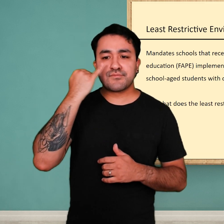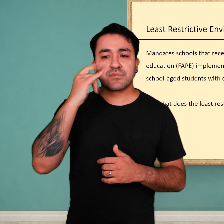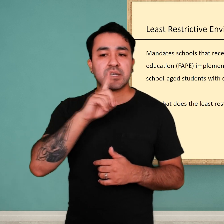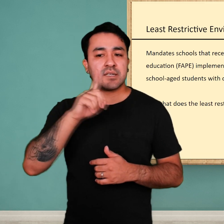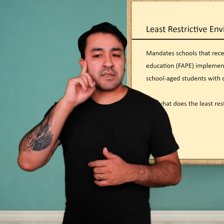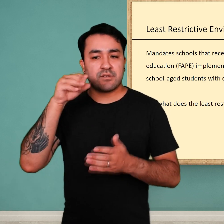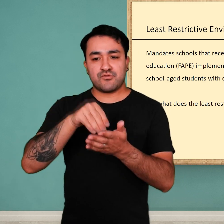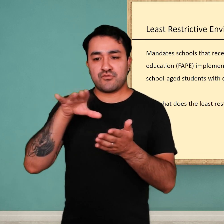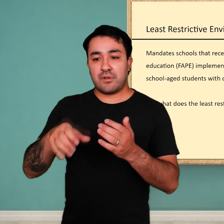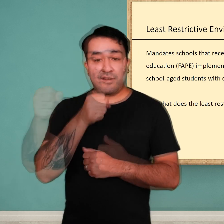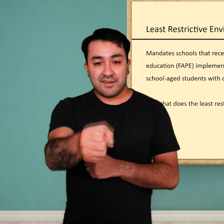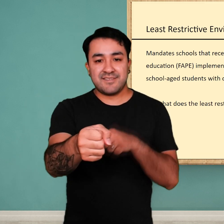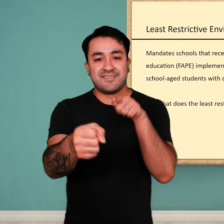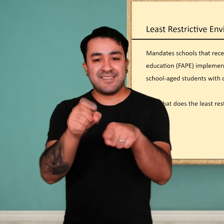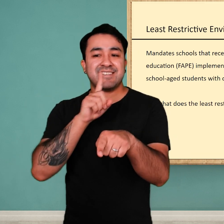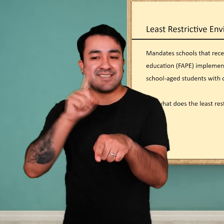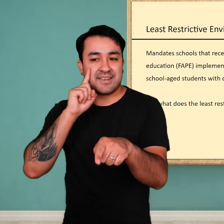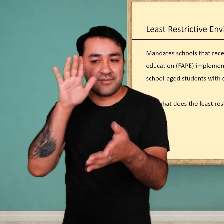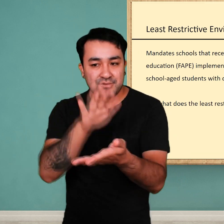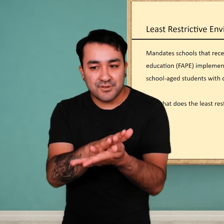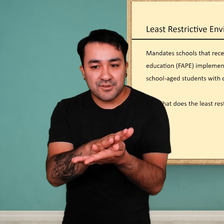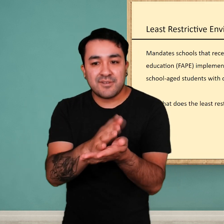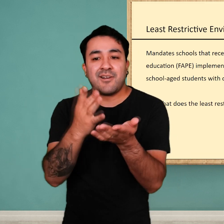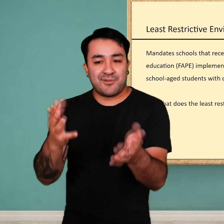they were a hearing student with a hearing teacher speaking the same language.